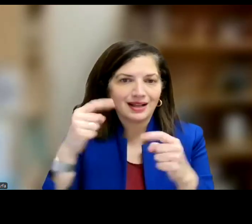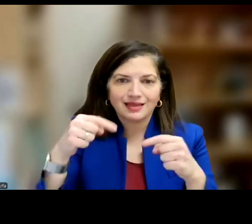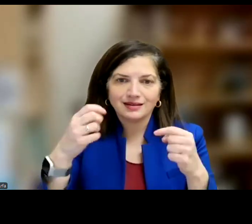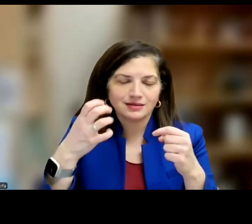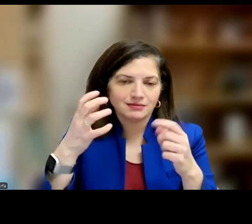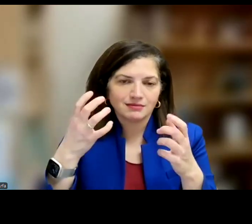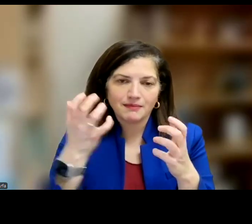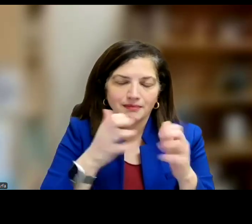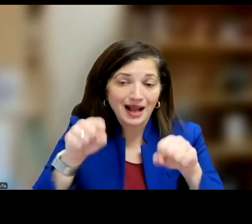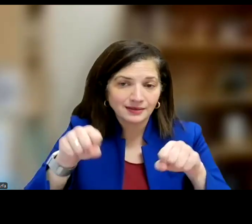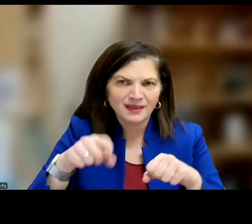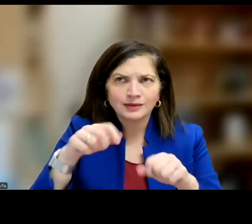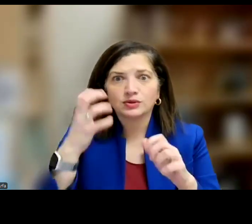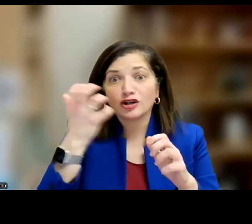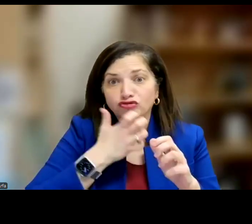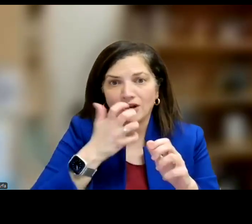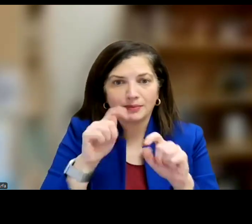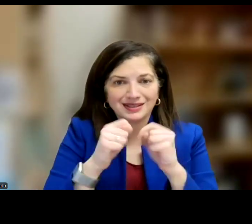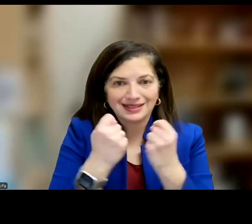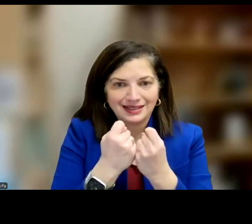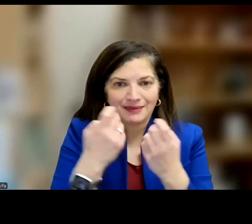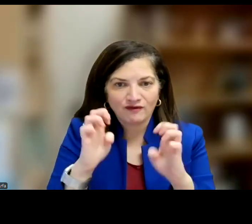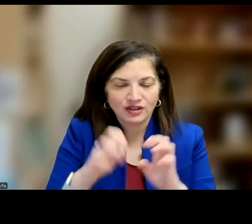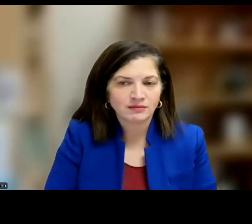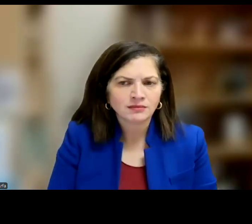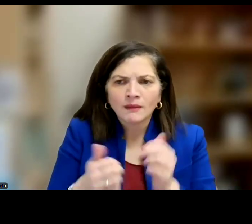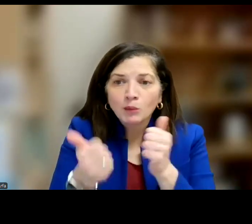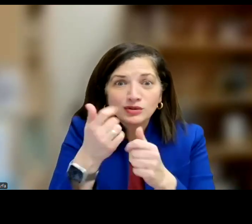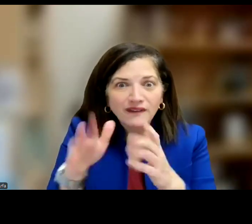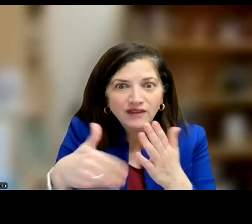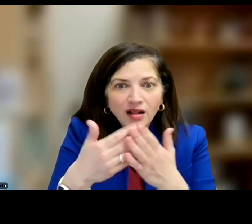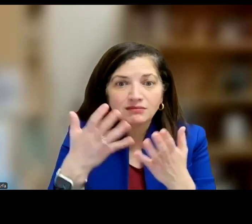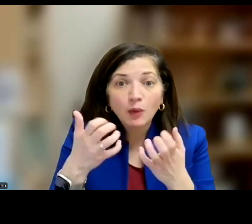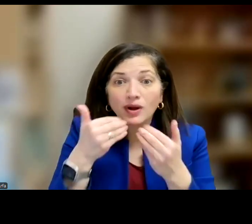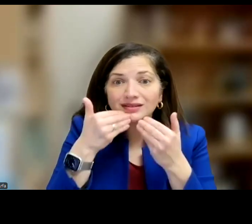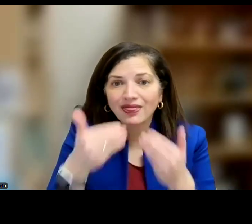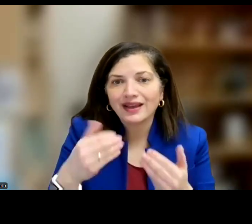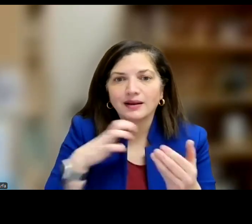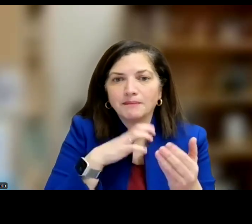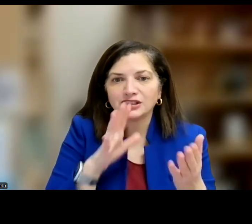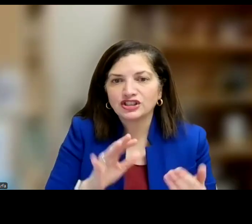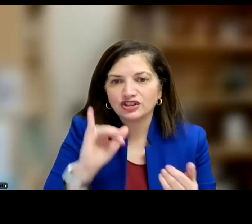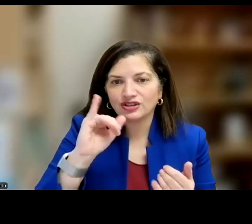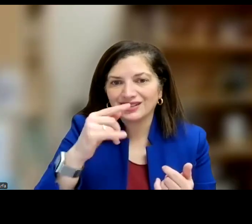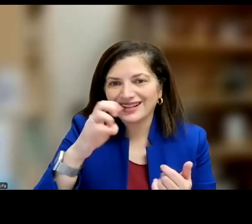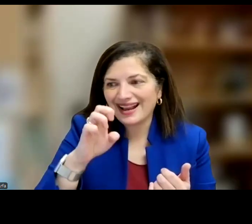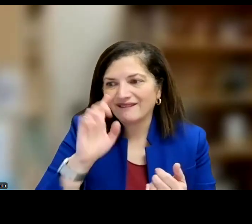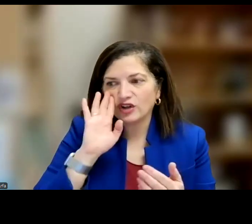13:07:11 their hard work in making this 13:07:13 possible. This was -- we have 13:07:14 an incredible team effort and 13:07:17 most of all, I want to thank